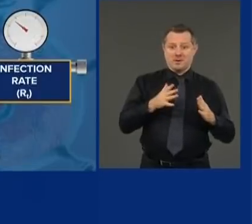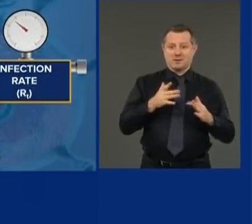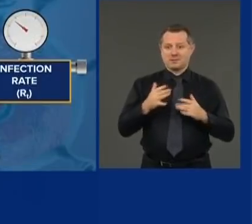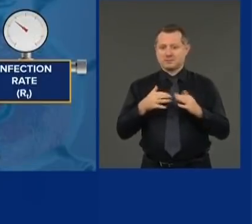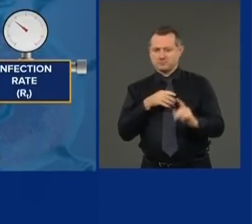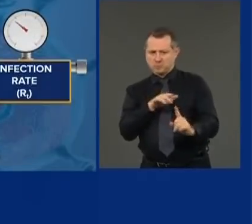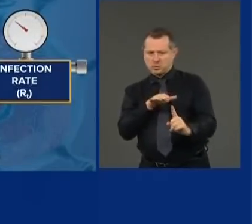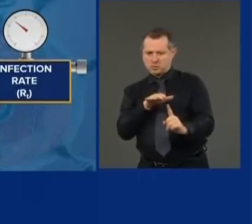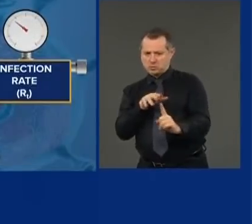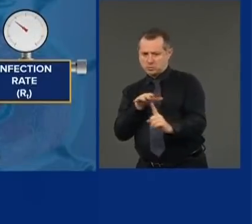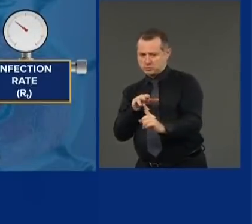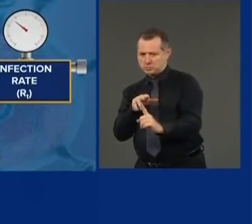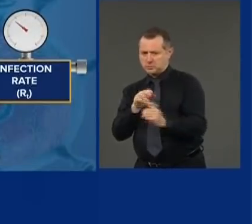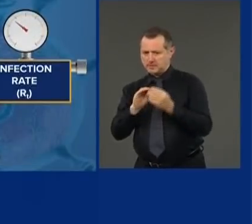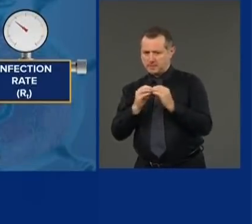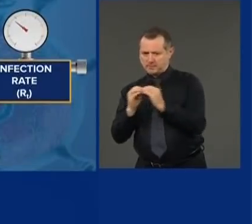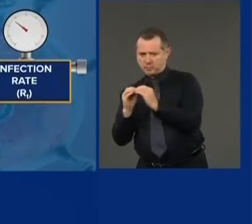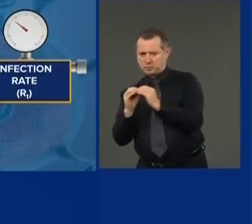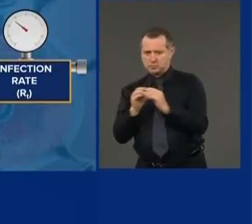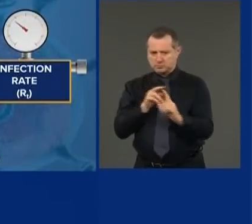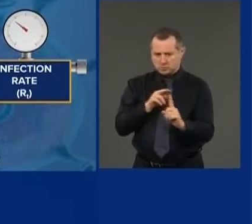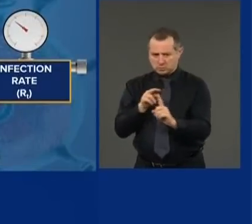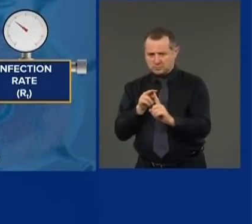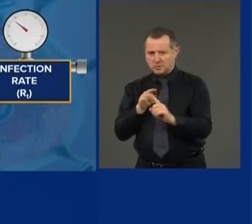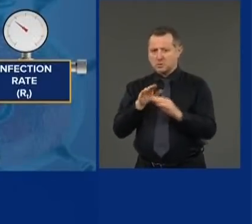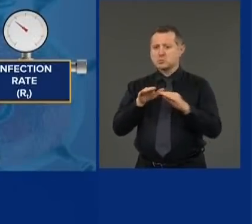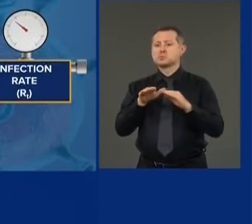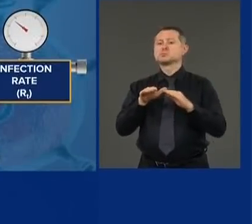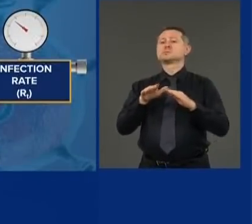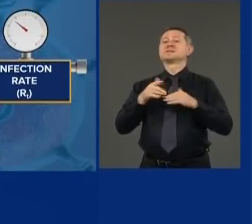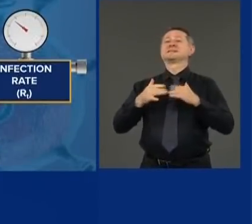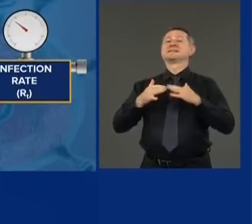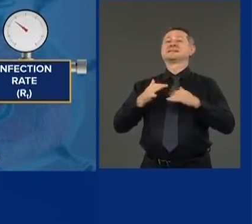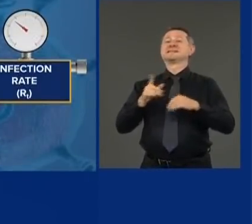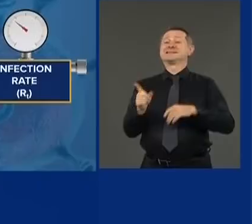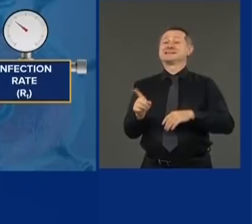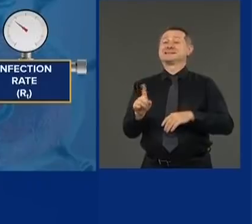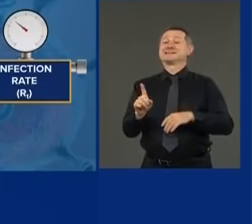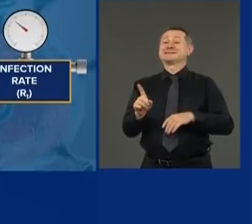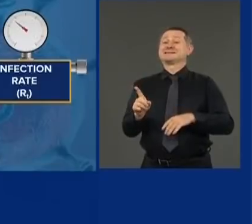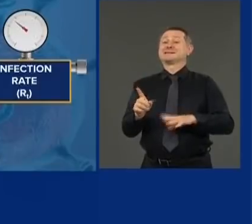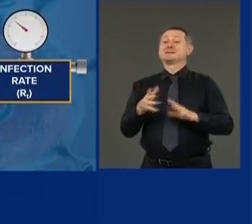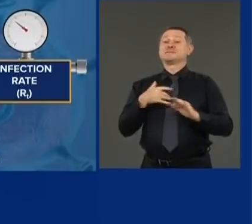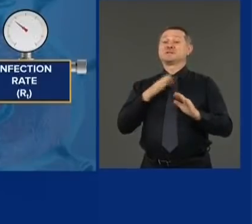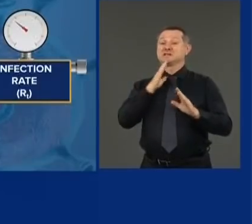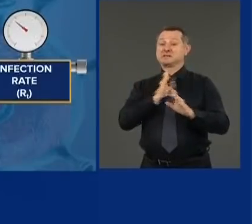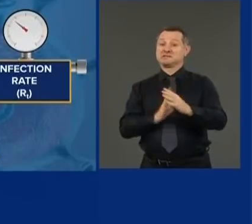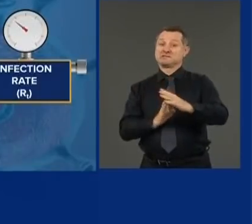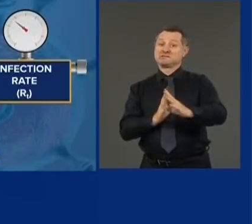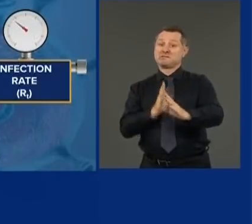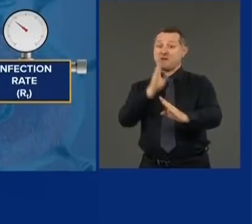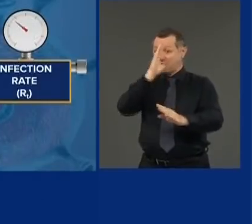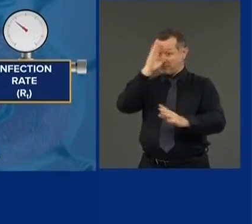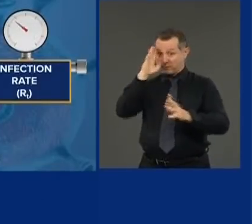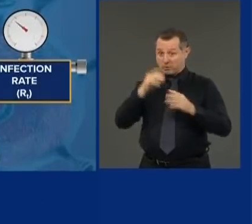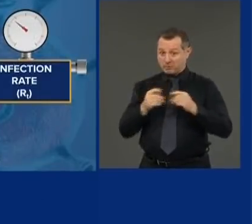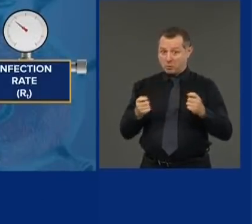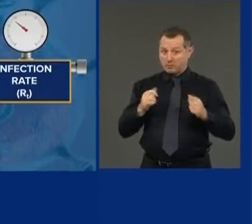YOU HAVE A VALVE. CONTROL THE ACTIVITY AND WATCH, MONITOR THE VALVES TO SEE IF THE